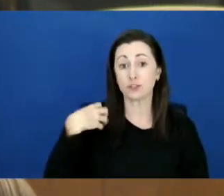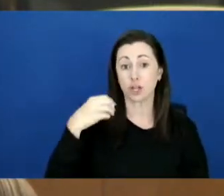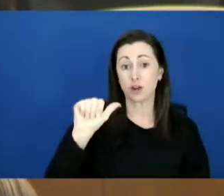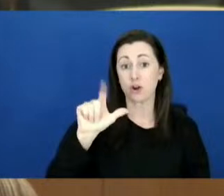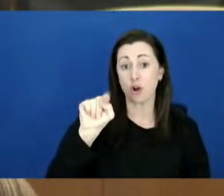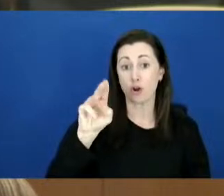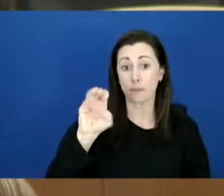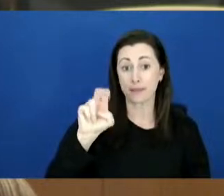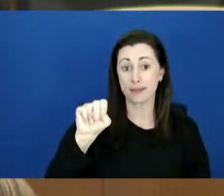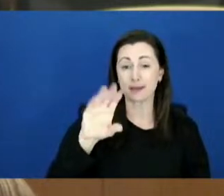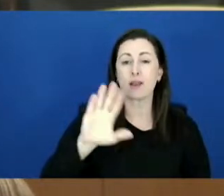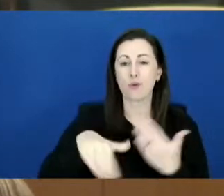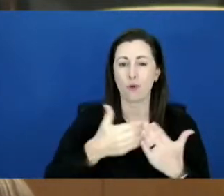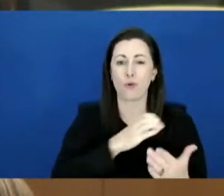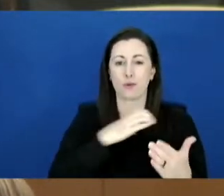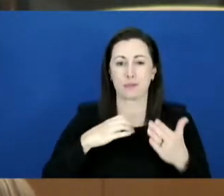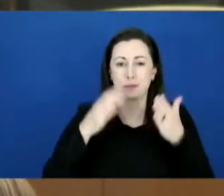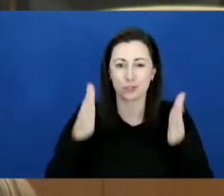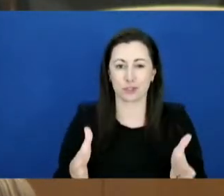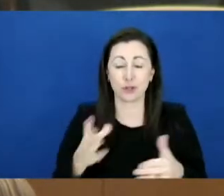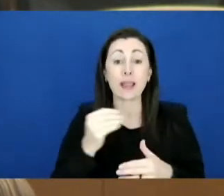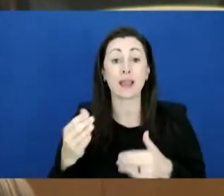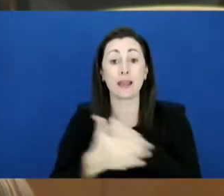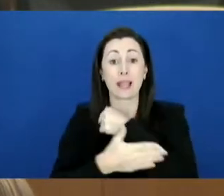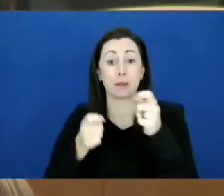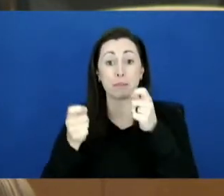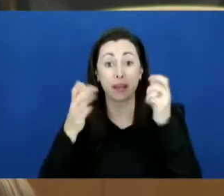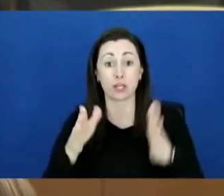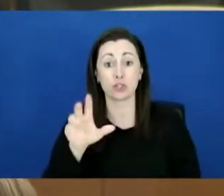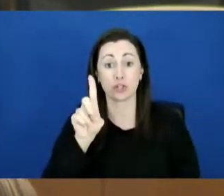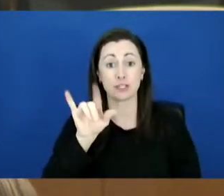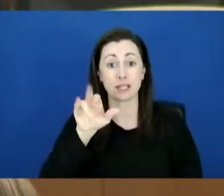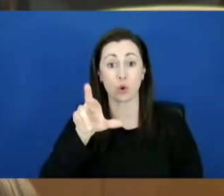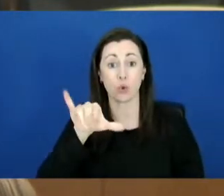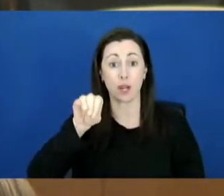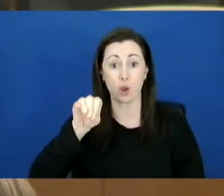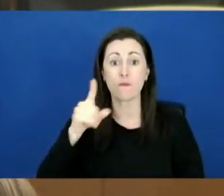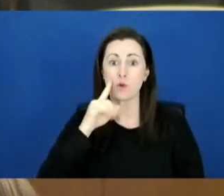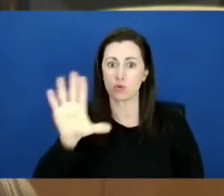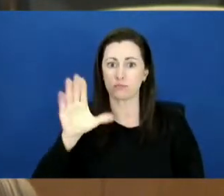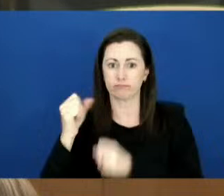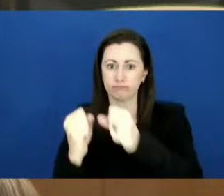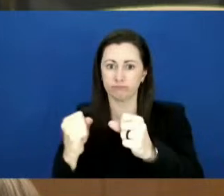THANK YOU, CHAIR JERRELL, VICE-CHAIR ALTMAN, AND ALL